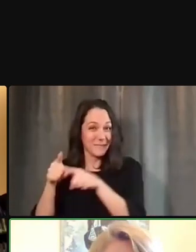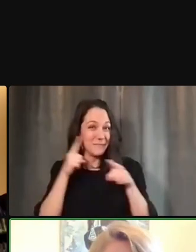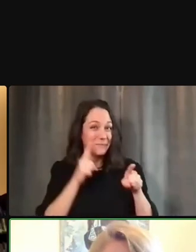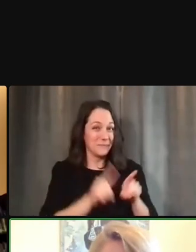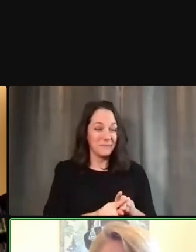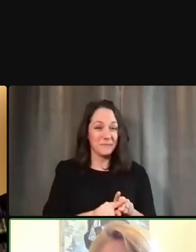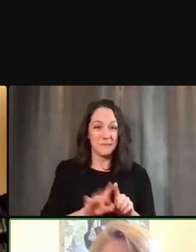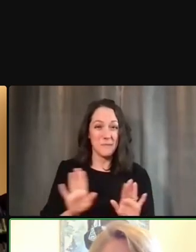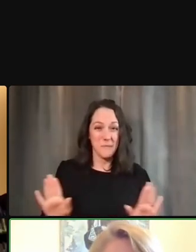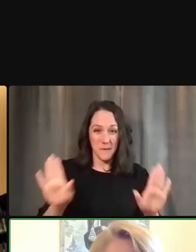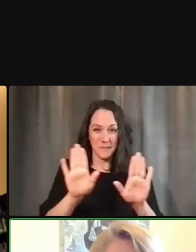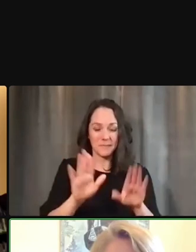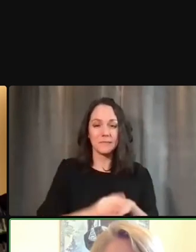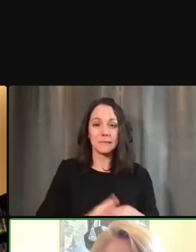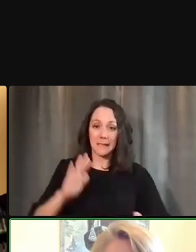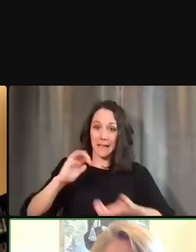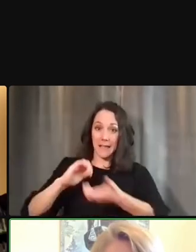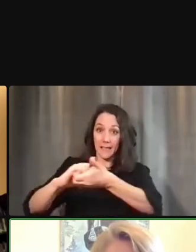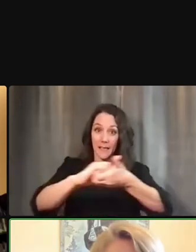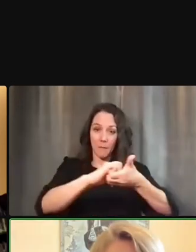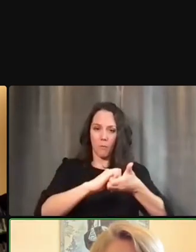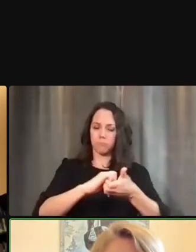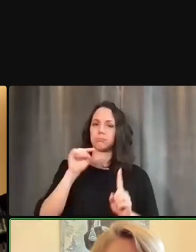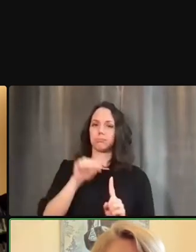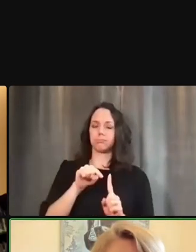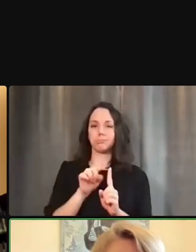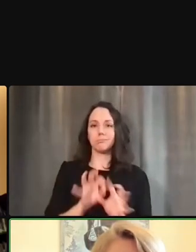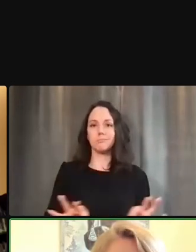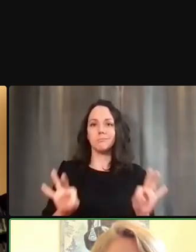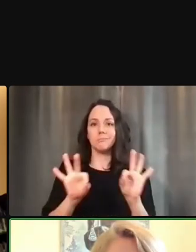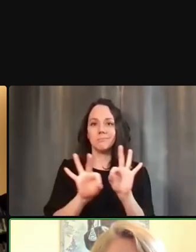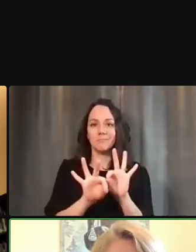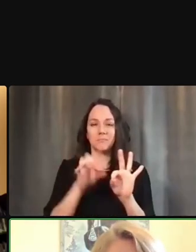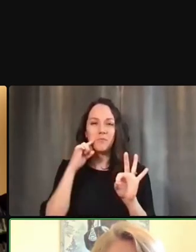Collaboration is key in this regard and